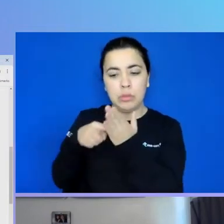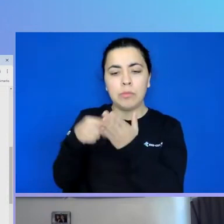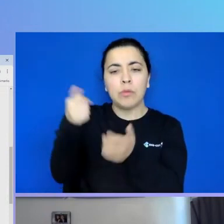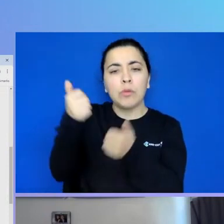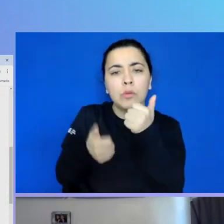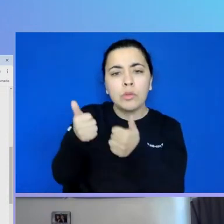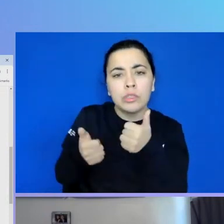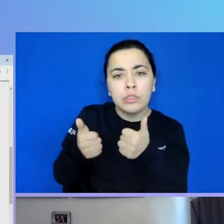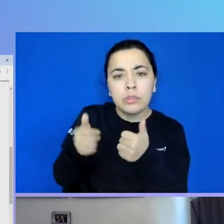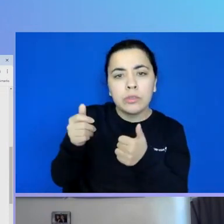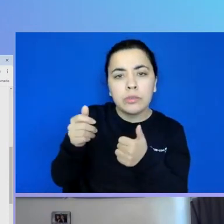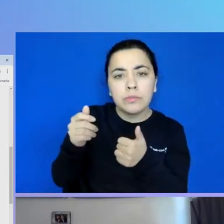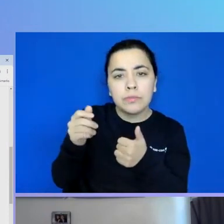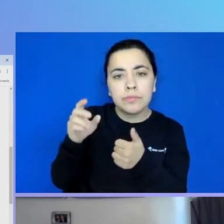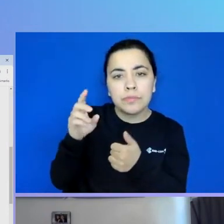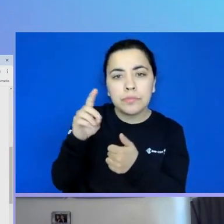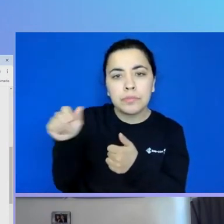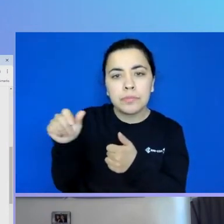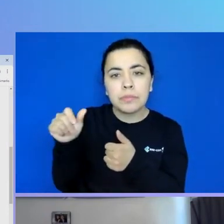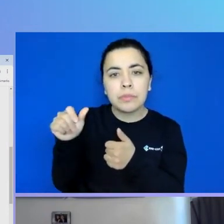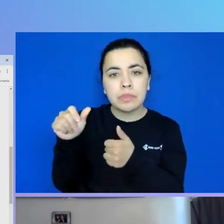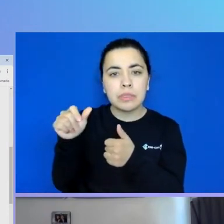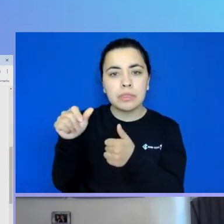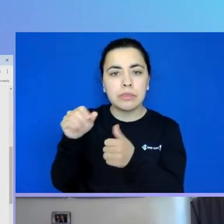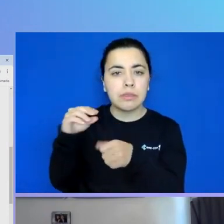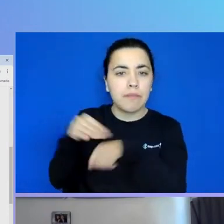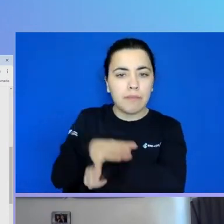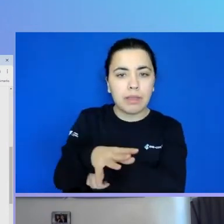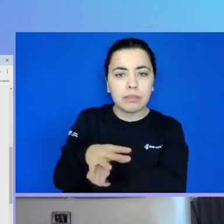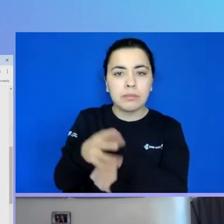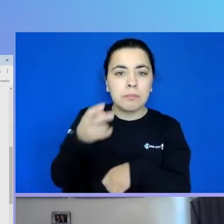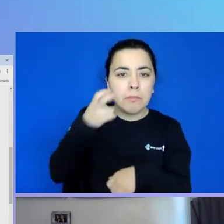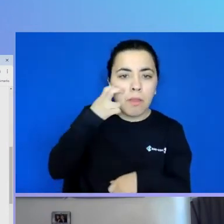covered in? So this specific issue is a level A issue under